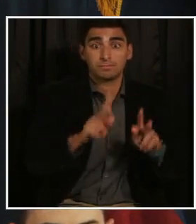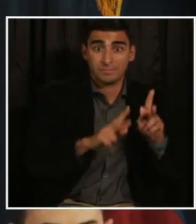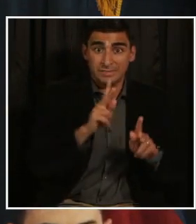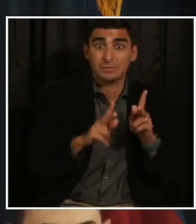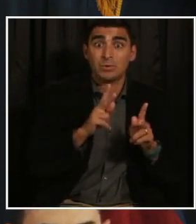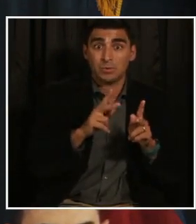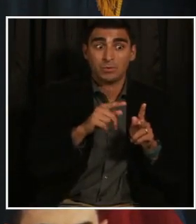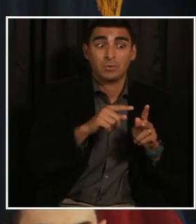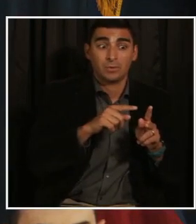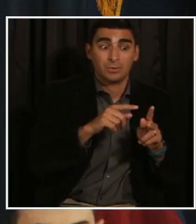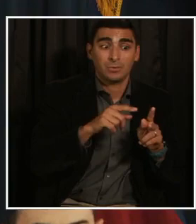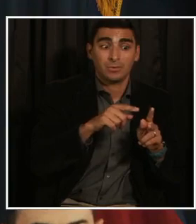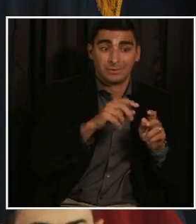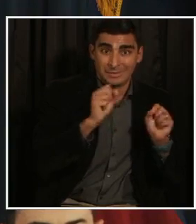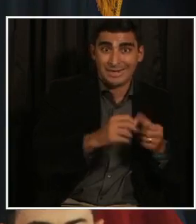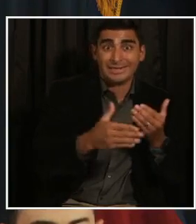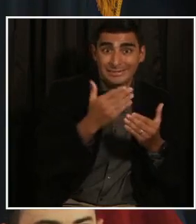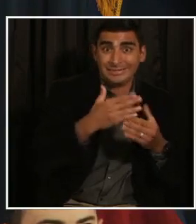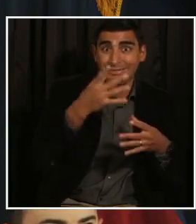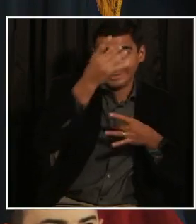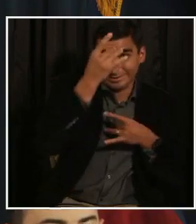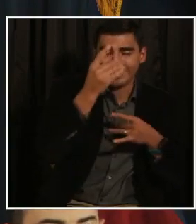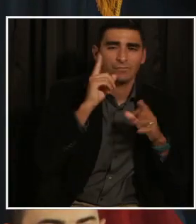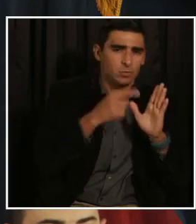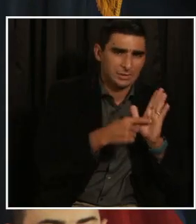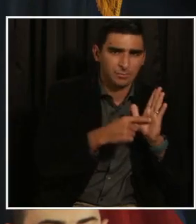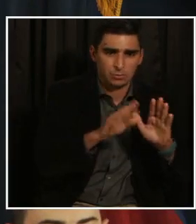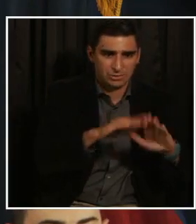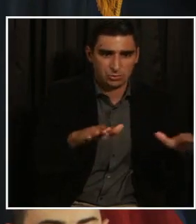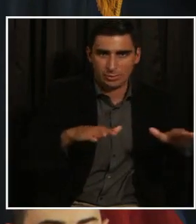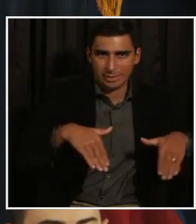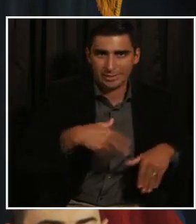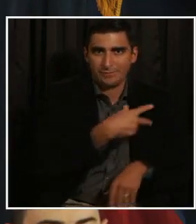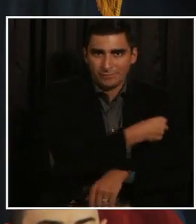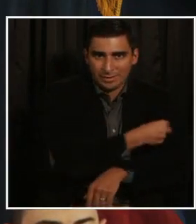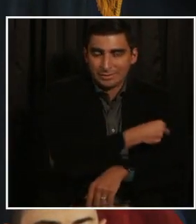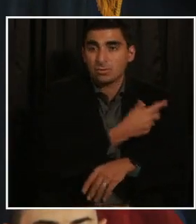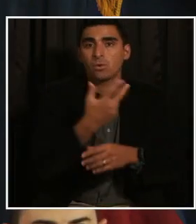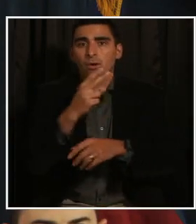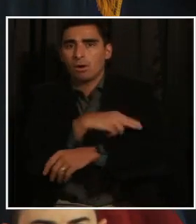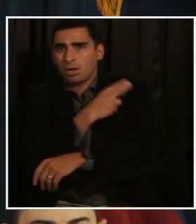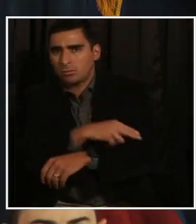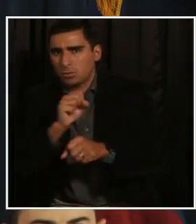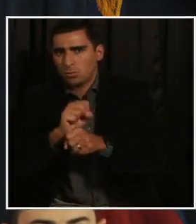children elderly hospital workers i i wonder if you could just kind of tell tell us what